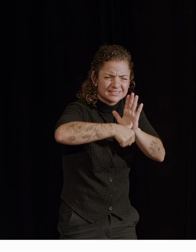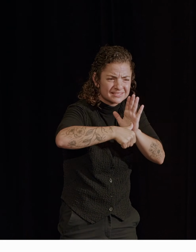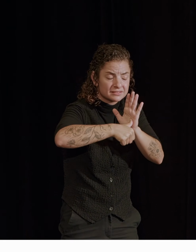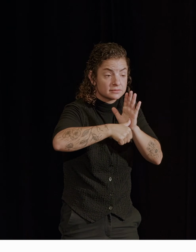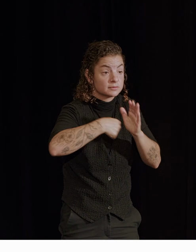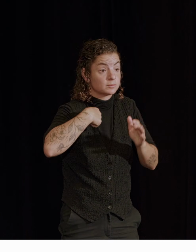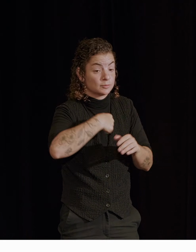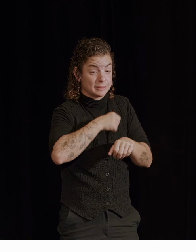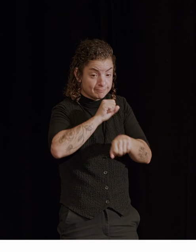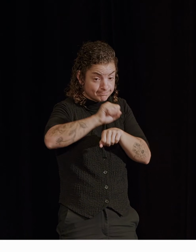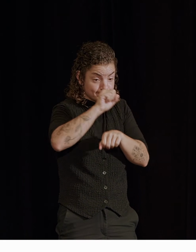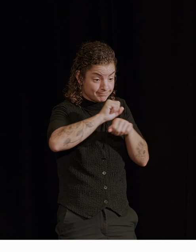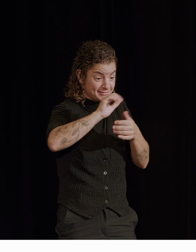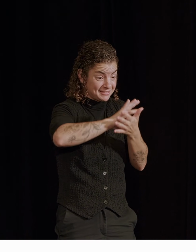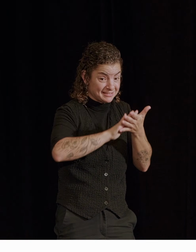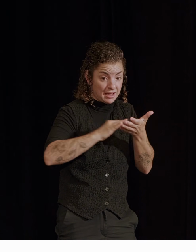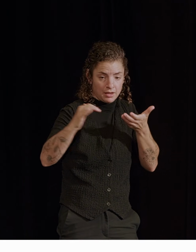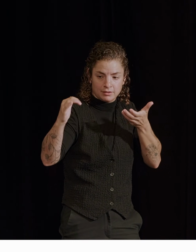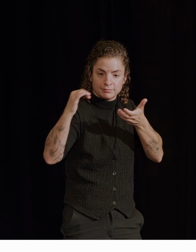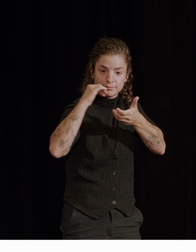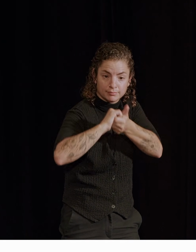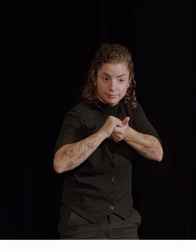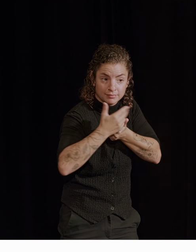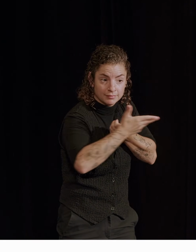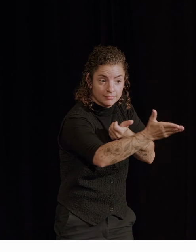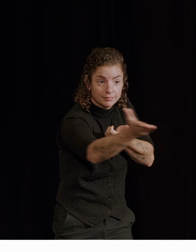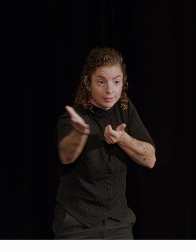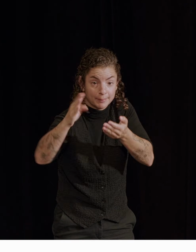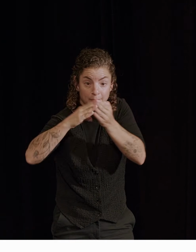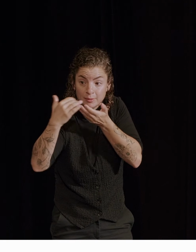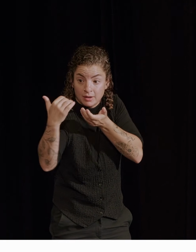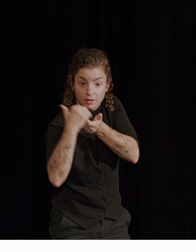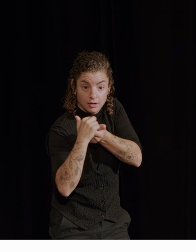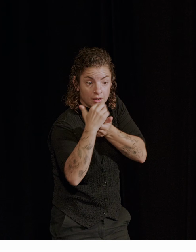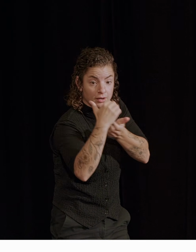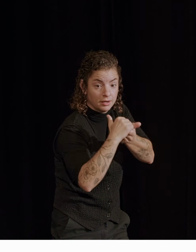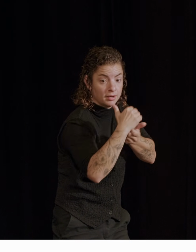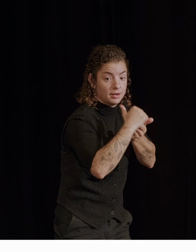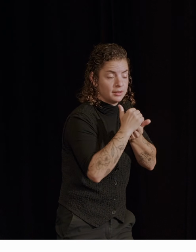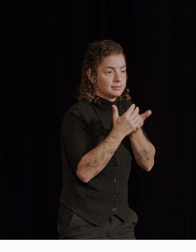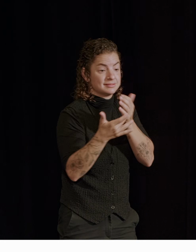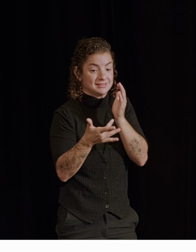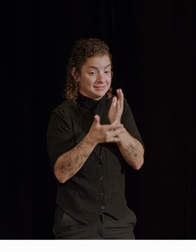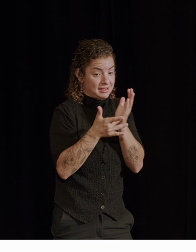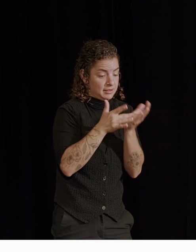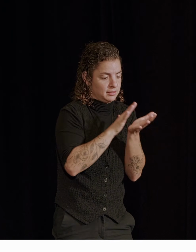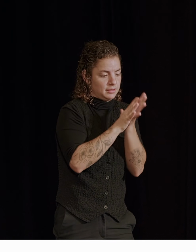we serve the technology becomes more grounded and more useful.